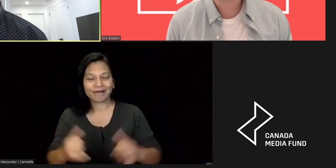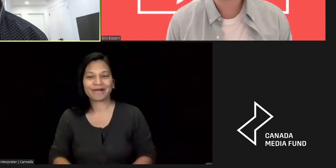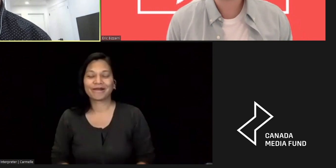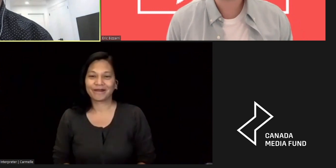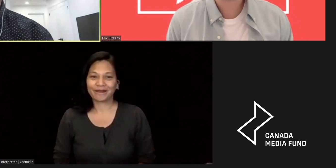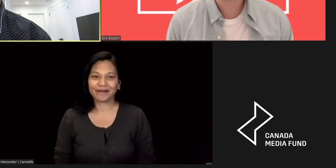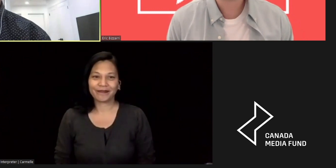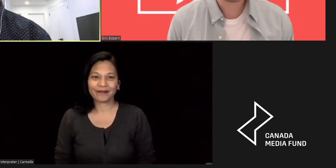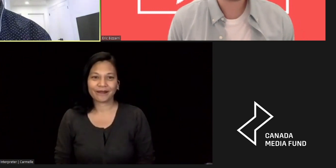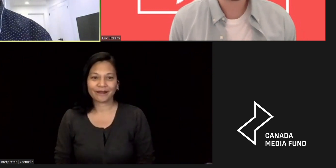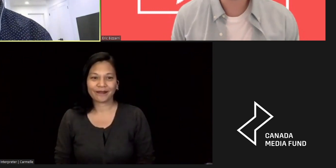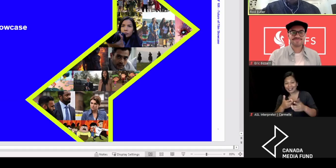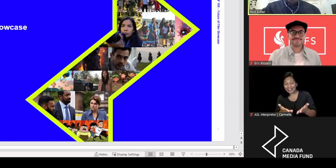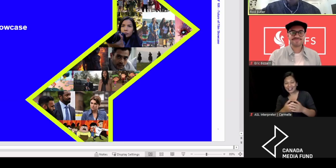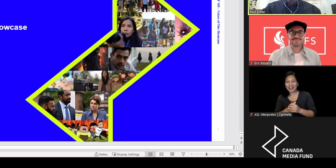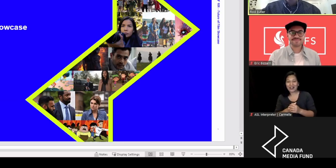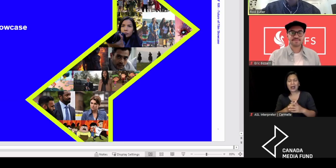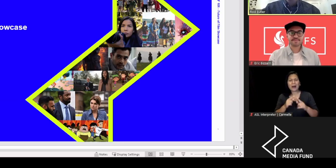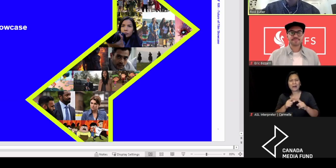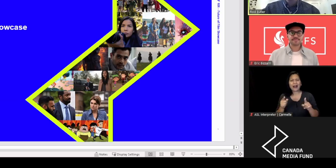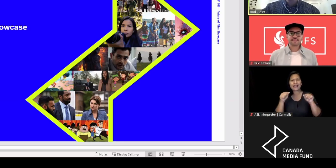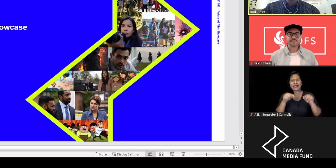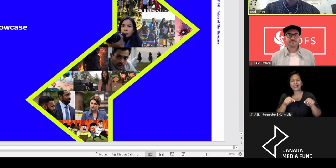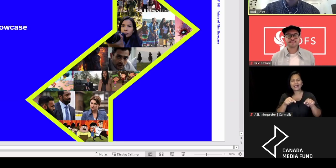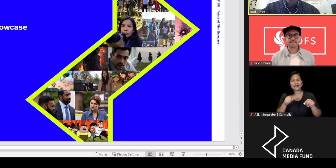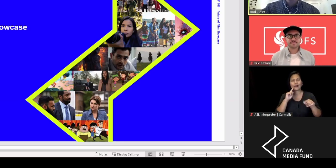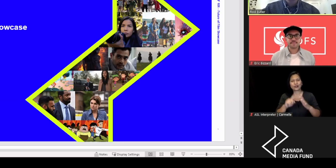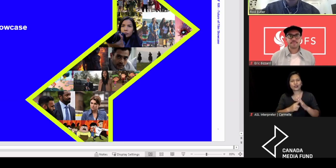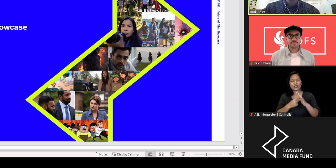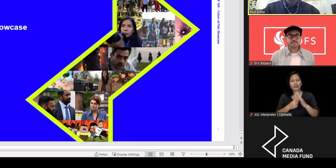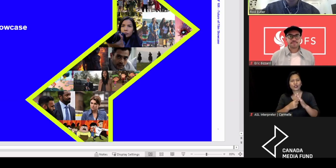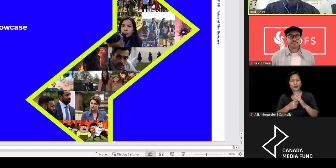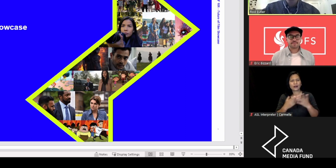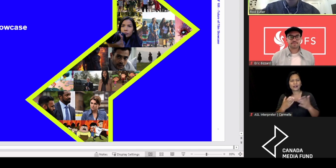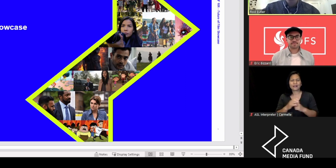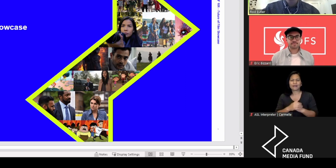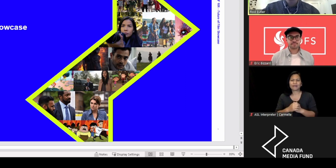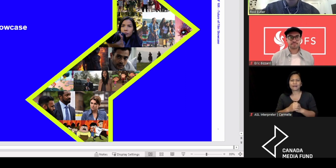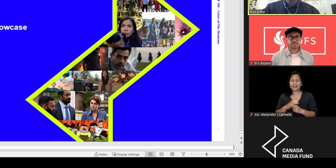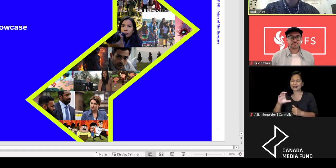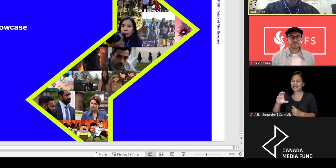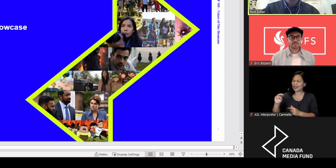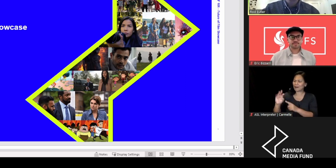Thanks a lot, Eric. Basically let's start off in terms of talking, what is the CMF?